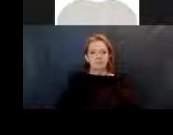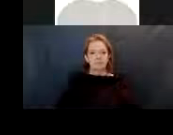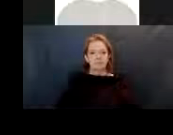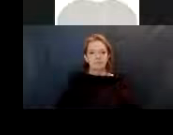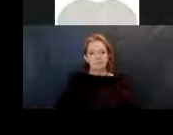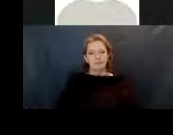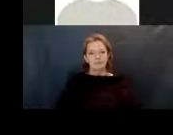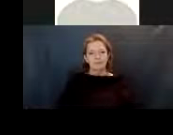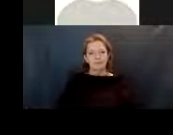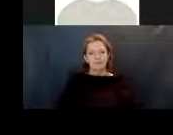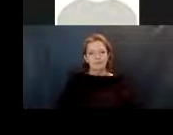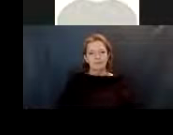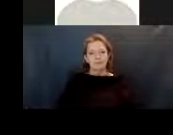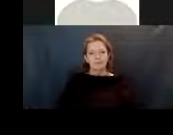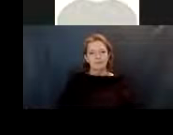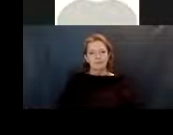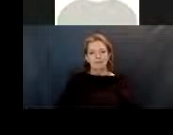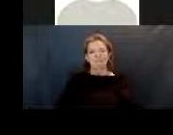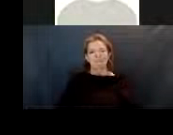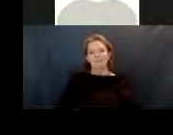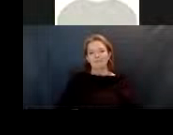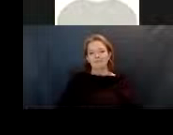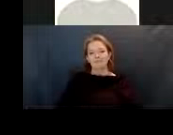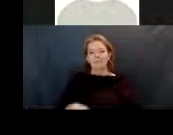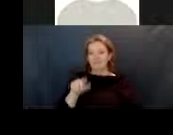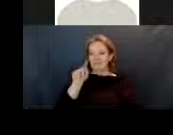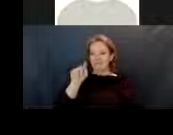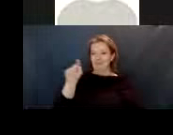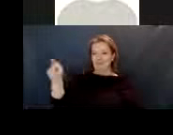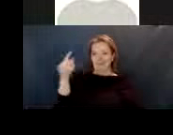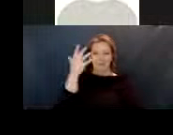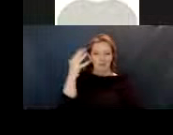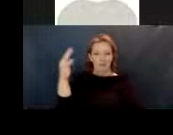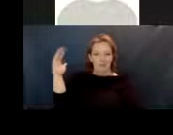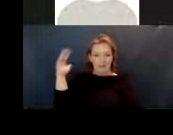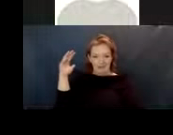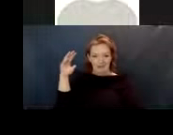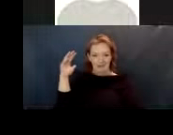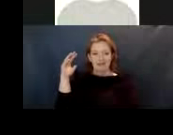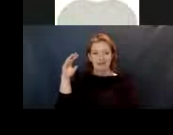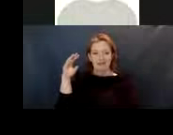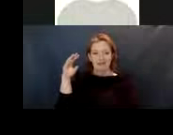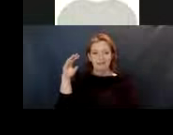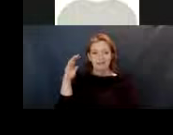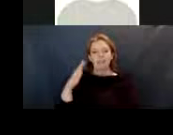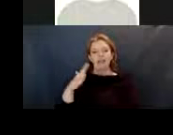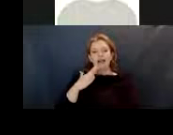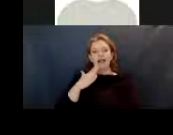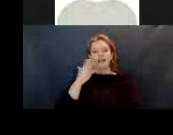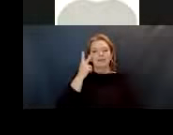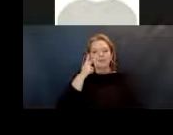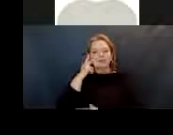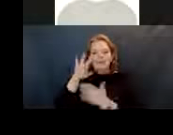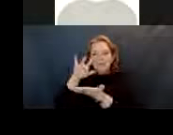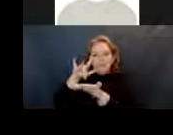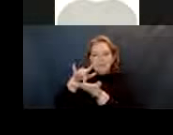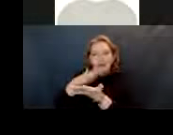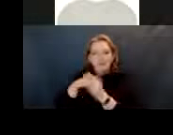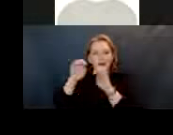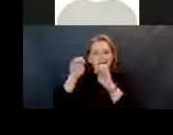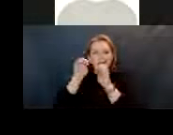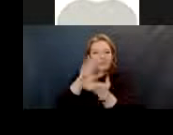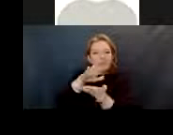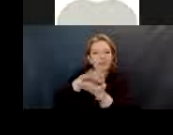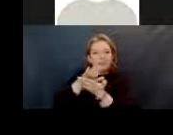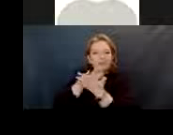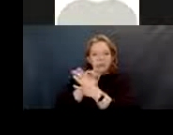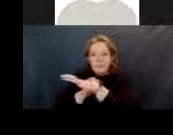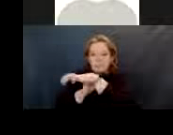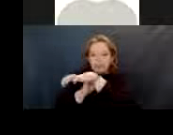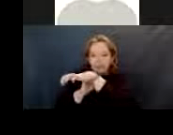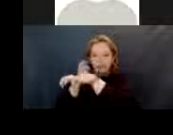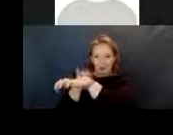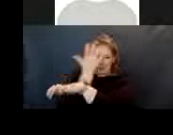This is, these are trees surrounding my elementary school playground, and I guess when you're